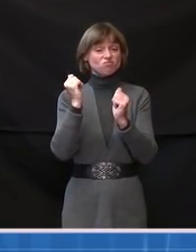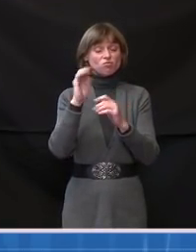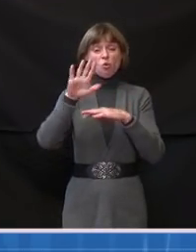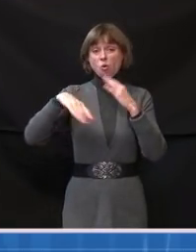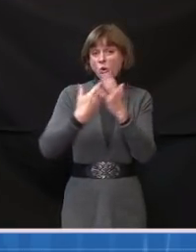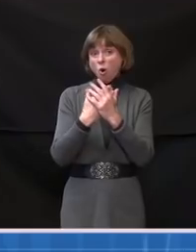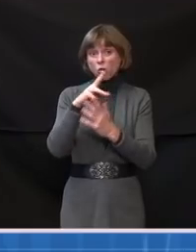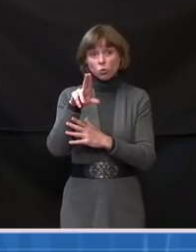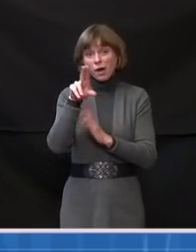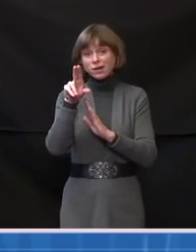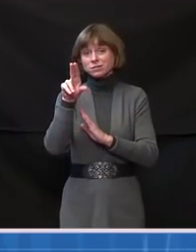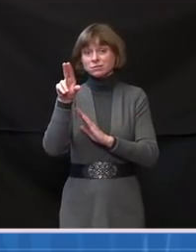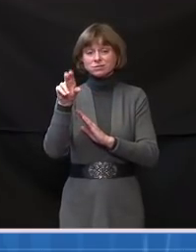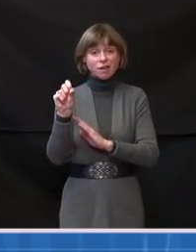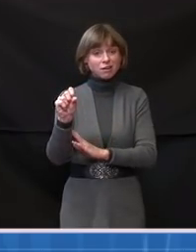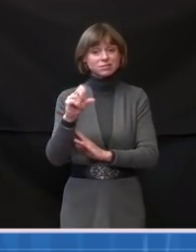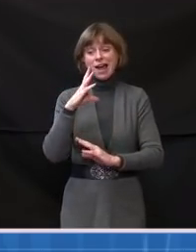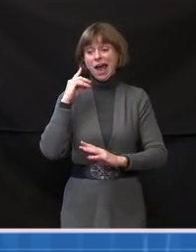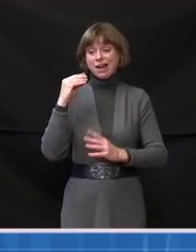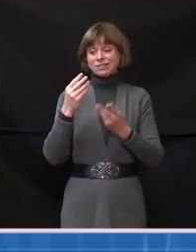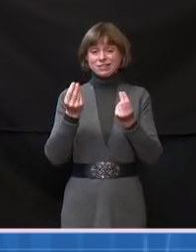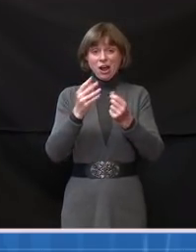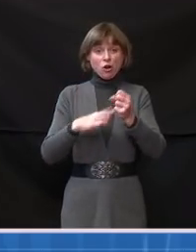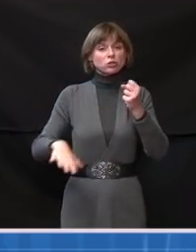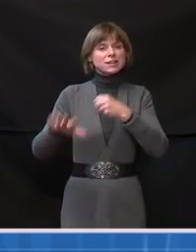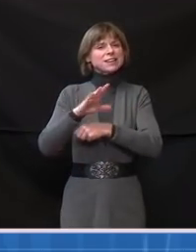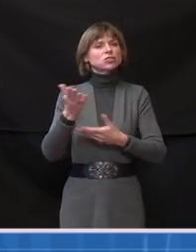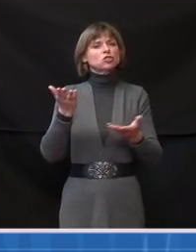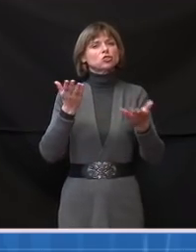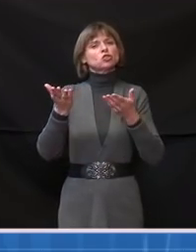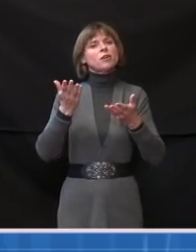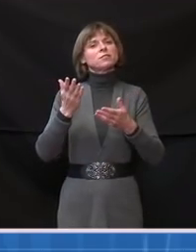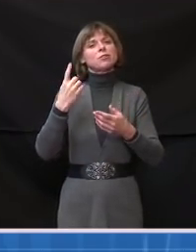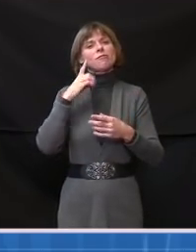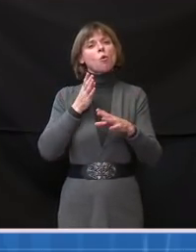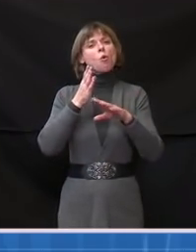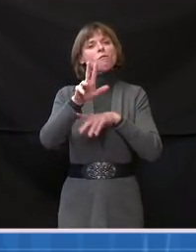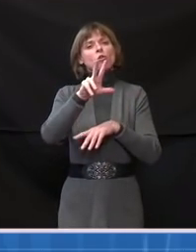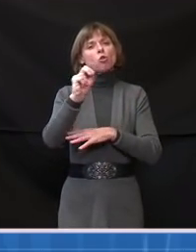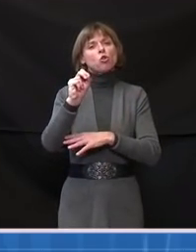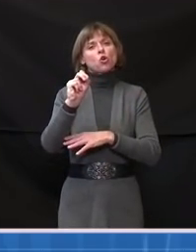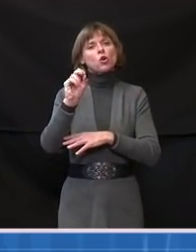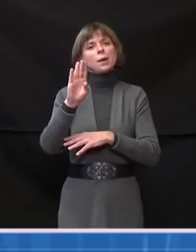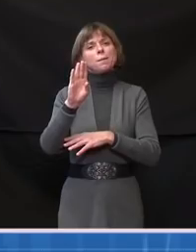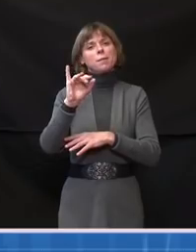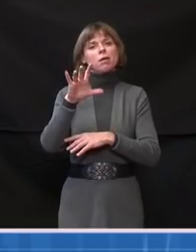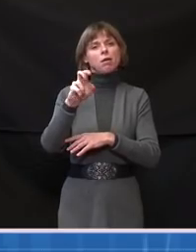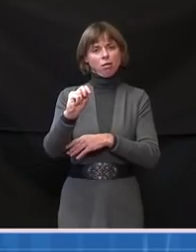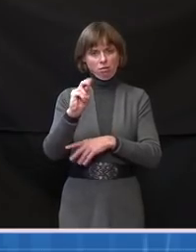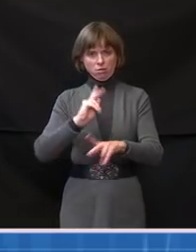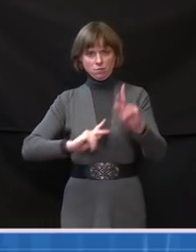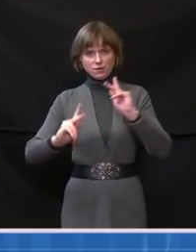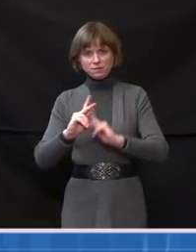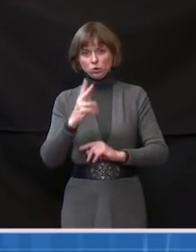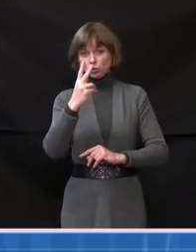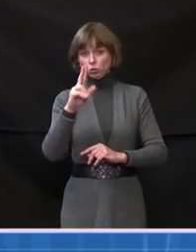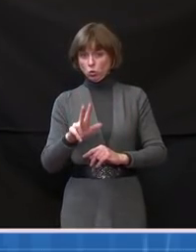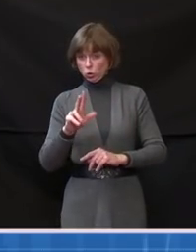and serving over 30 million people. Two thirds of their patients live at or below the federal poverty line,